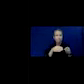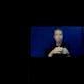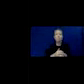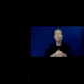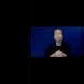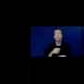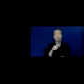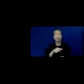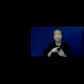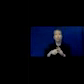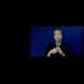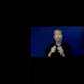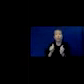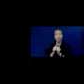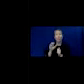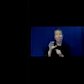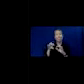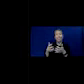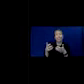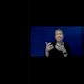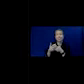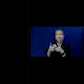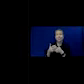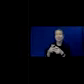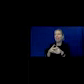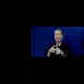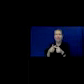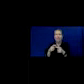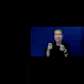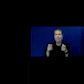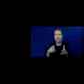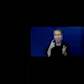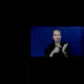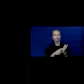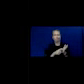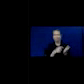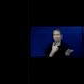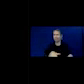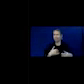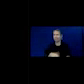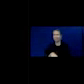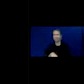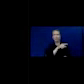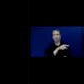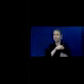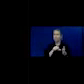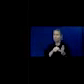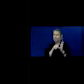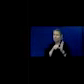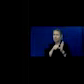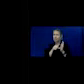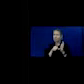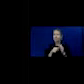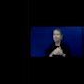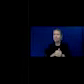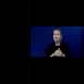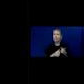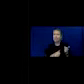manager said that she really stood out, out of all of her classmates because of her personality